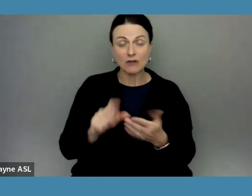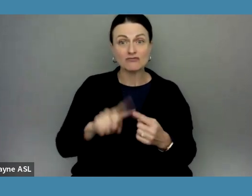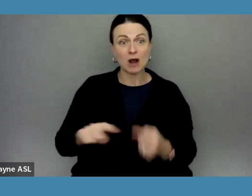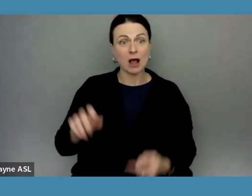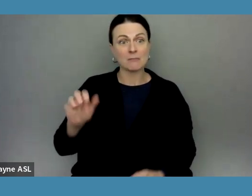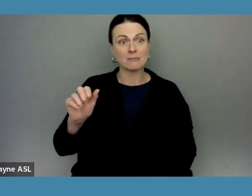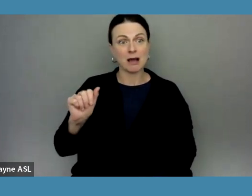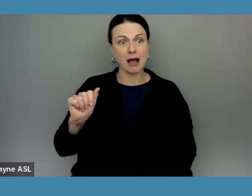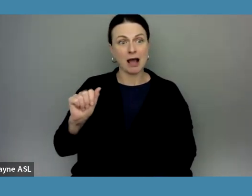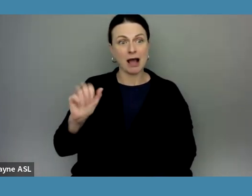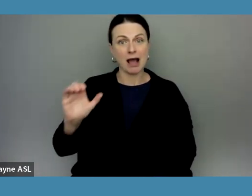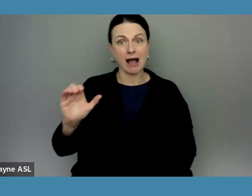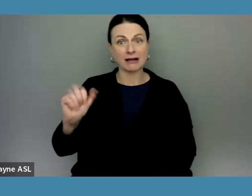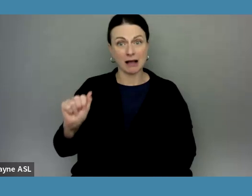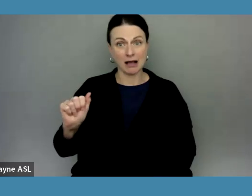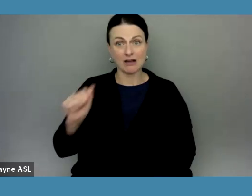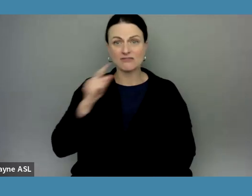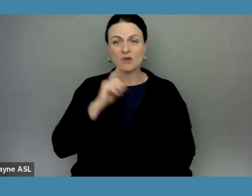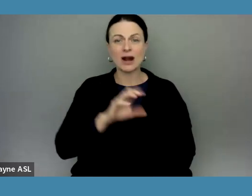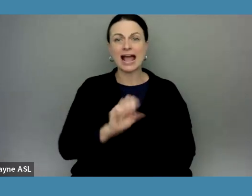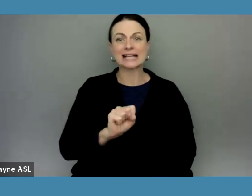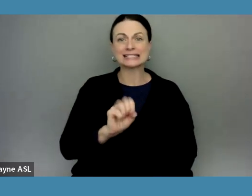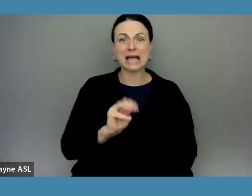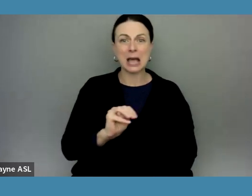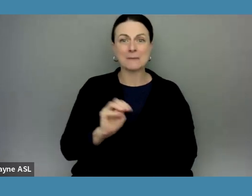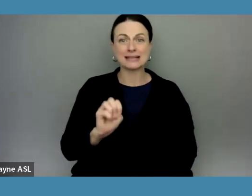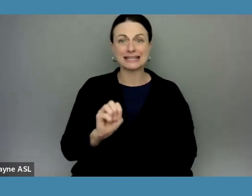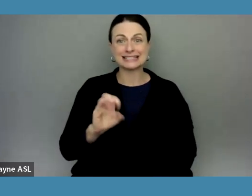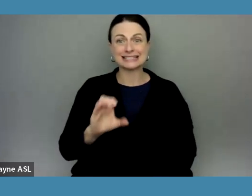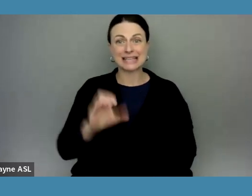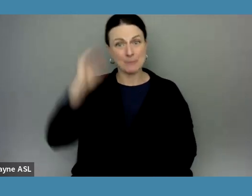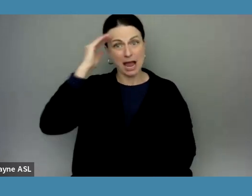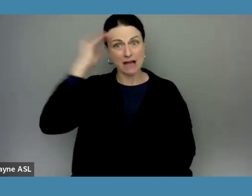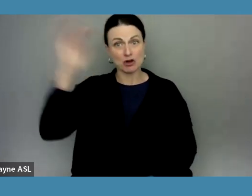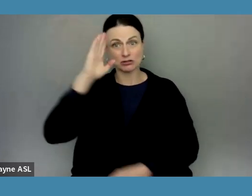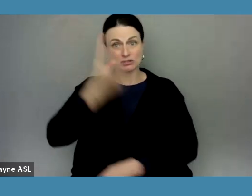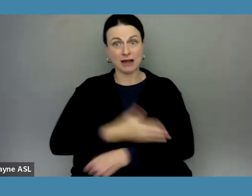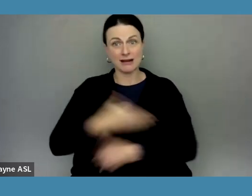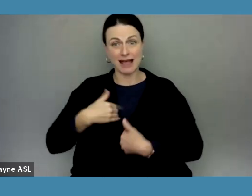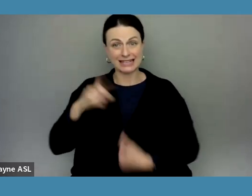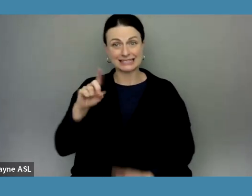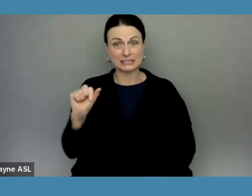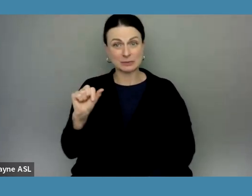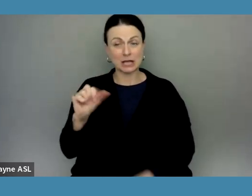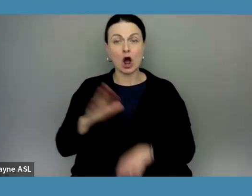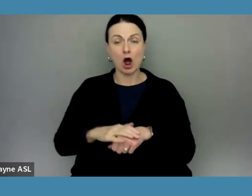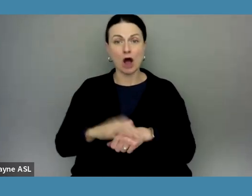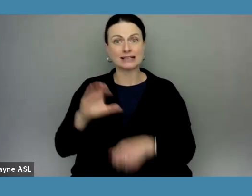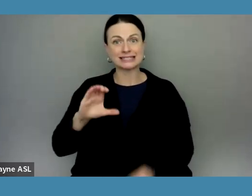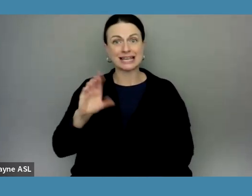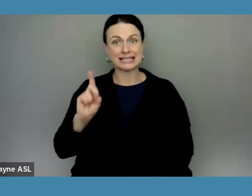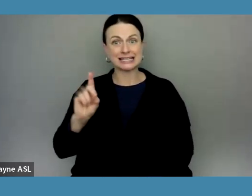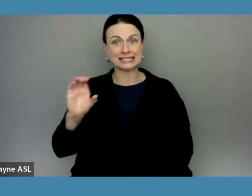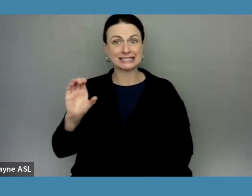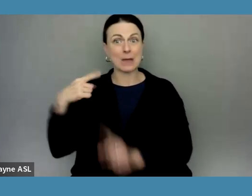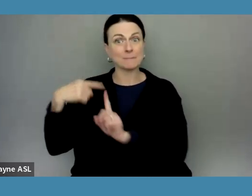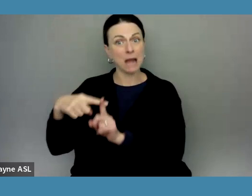for SMMC for my adult son with disabilities that is on CDC+ that may be changed